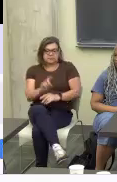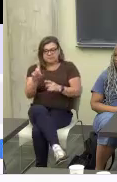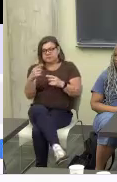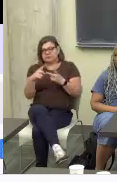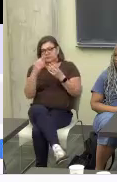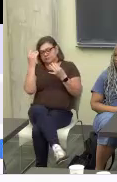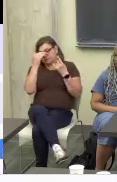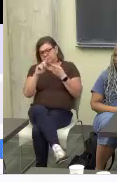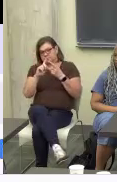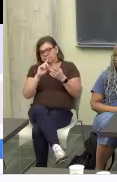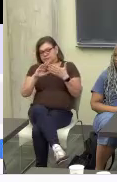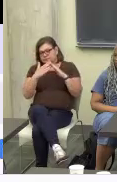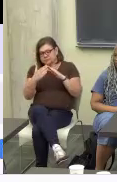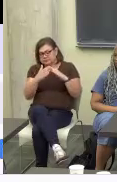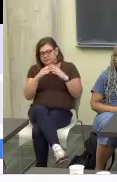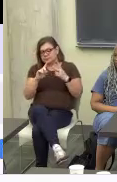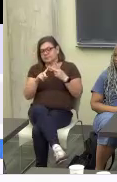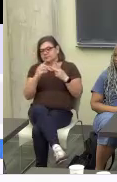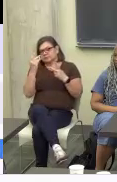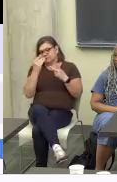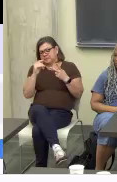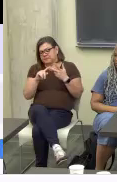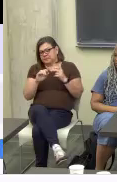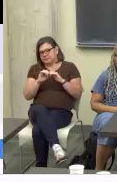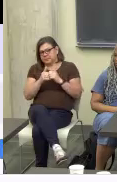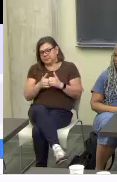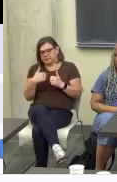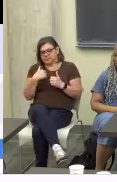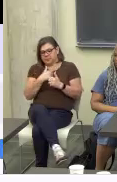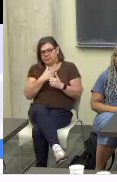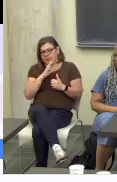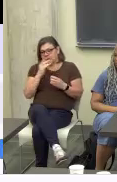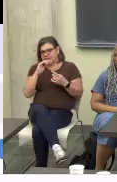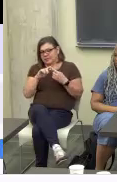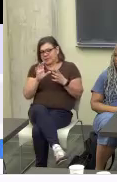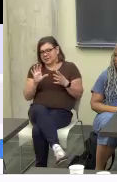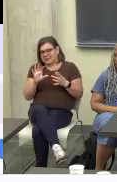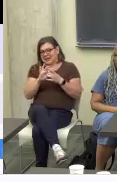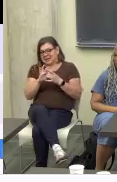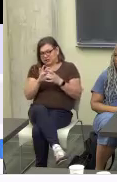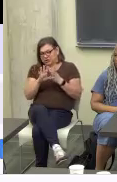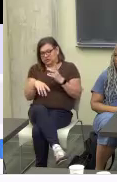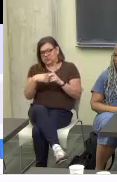about community and thinking about how do we think about connection in addition to independence?